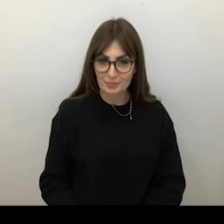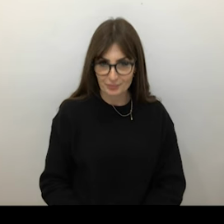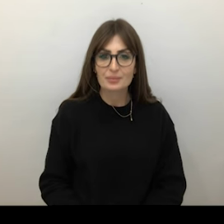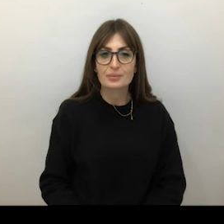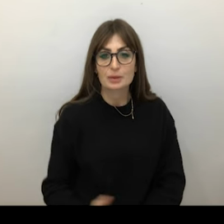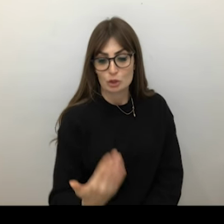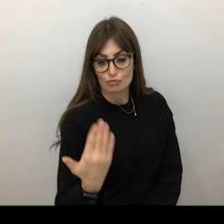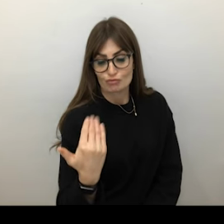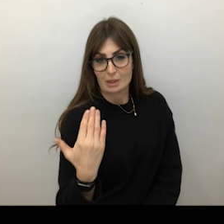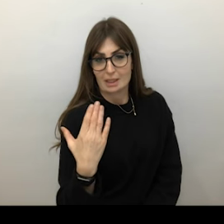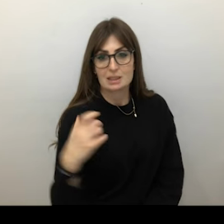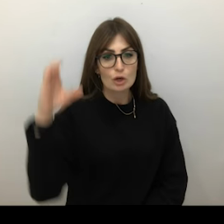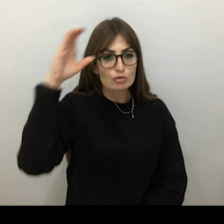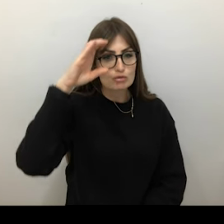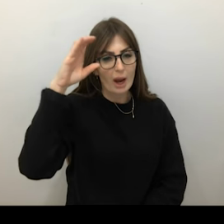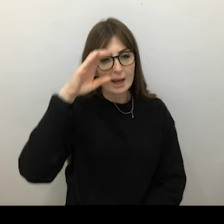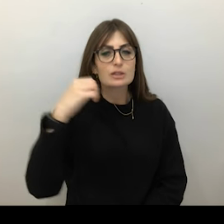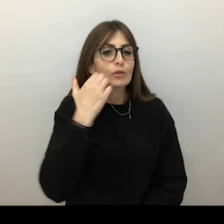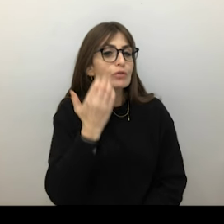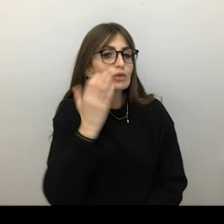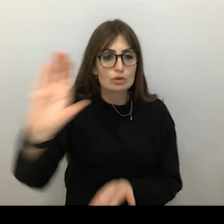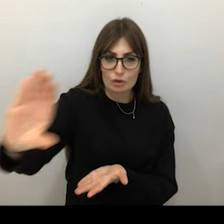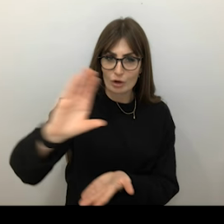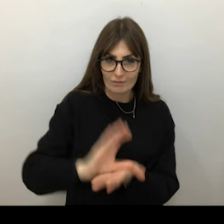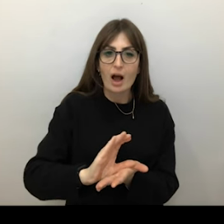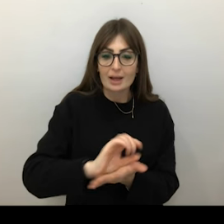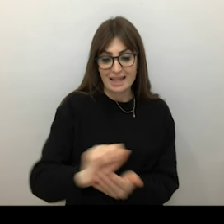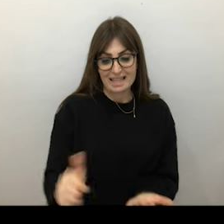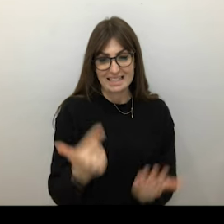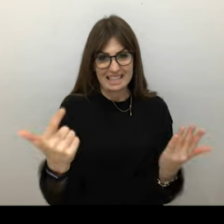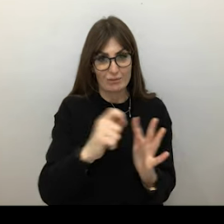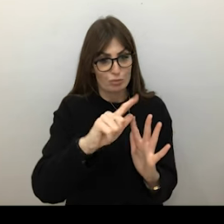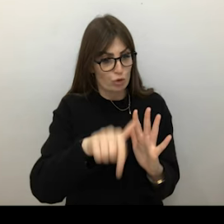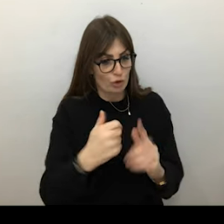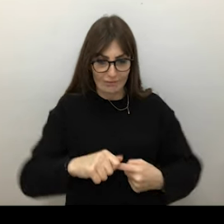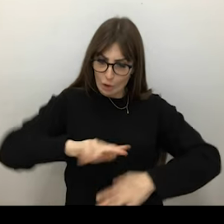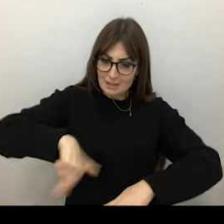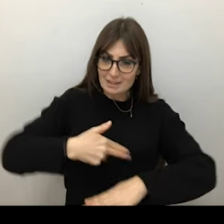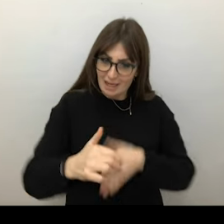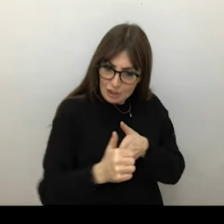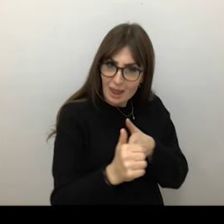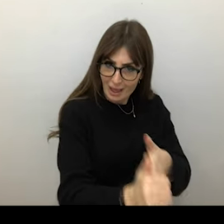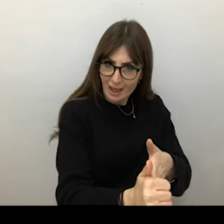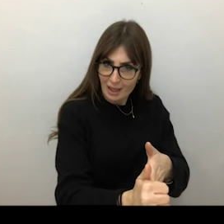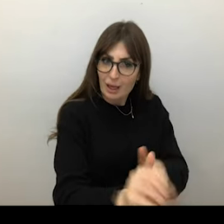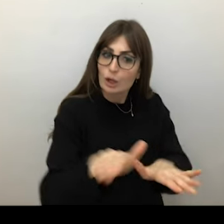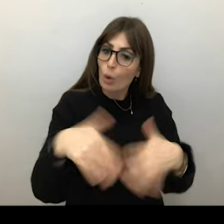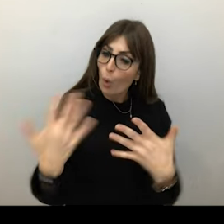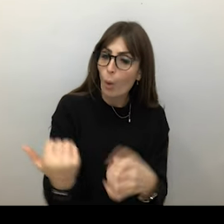The most recent Creative Futures Fund round invested in seven projects that are First Nations-led or created